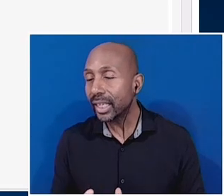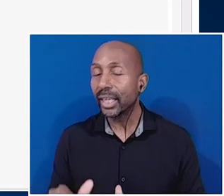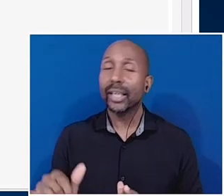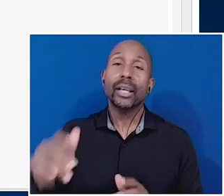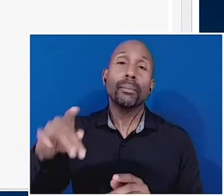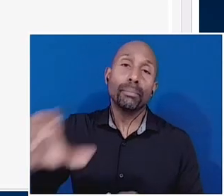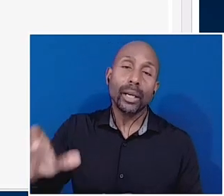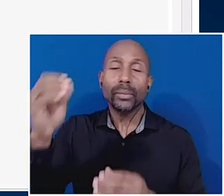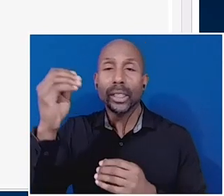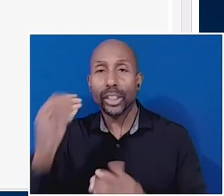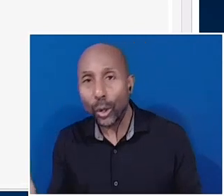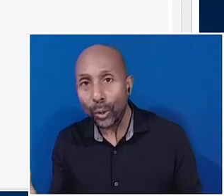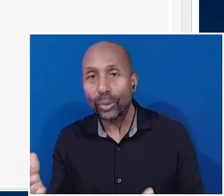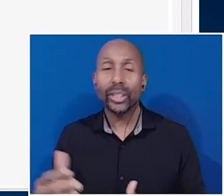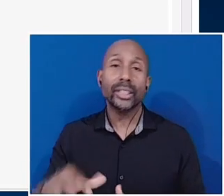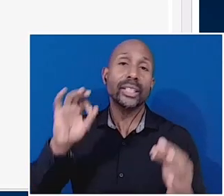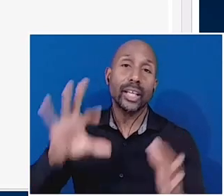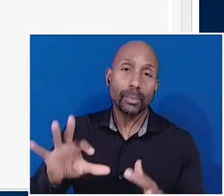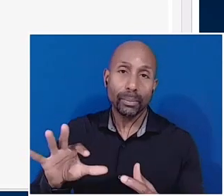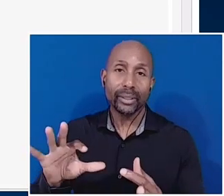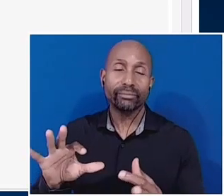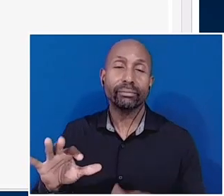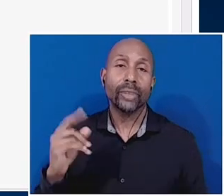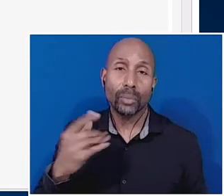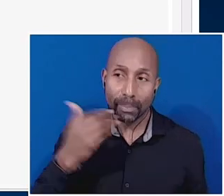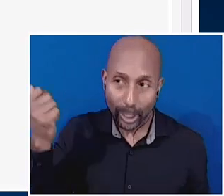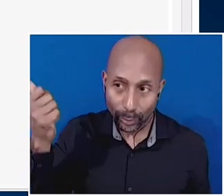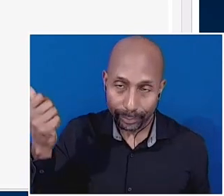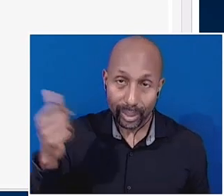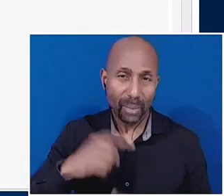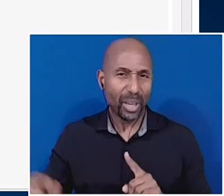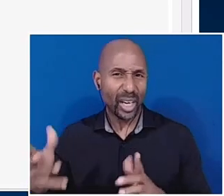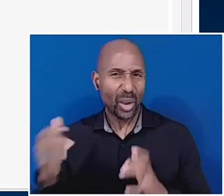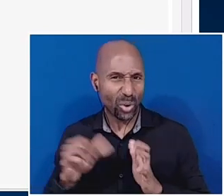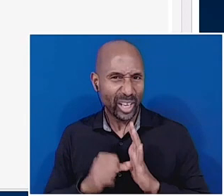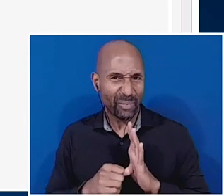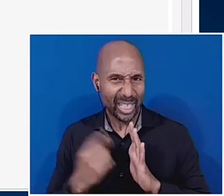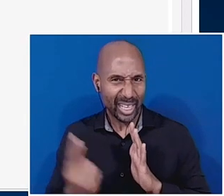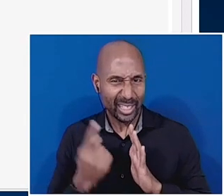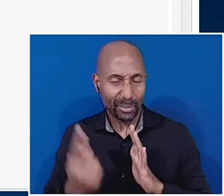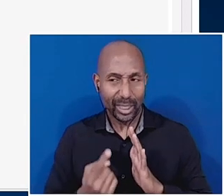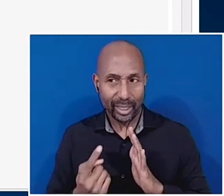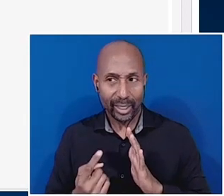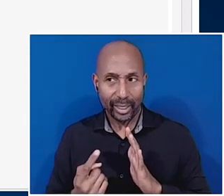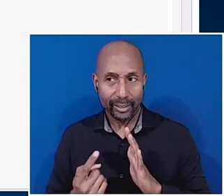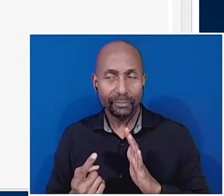that- and you know, I think I understand what the Department is attempting to do in